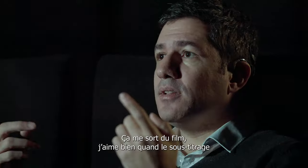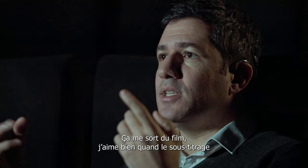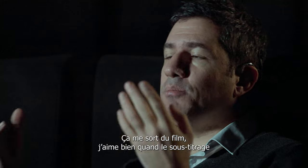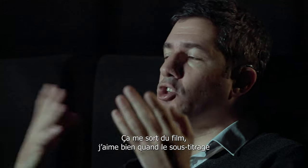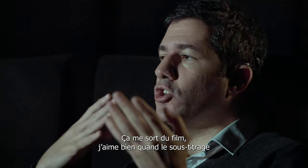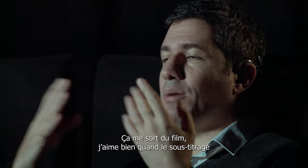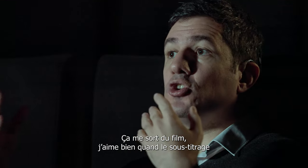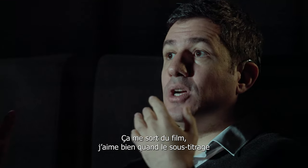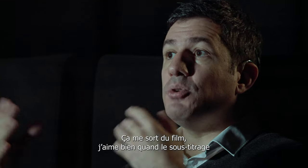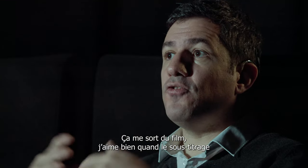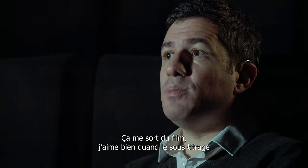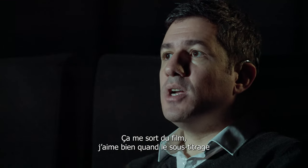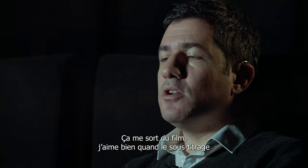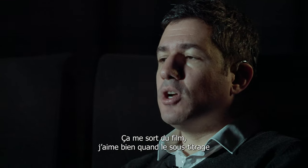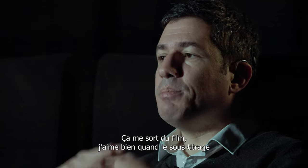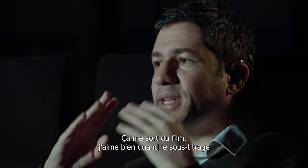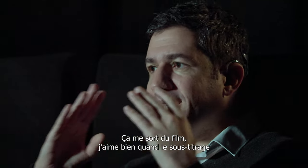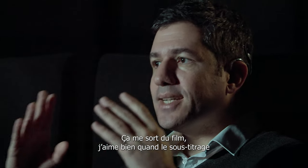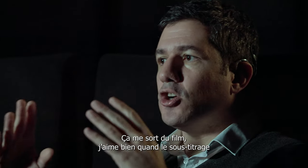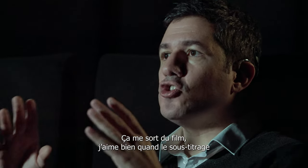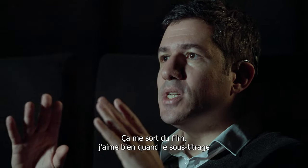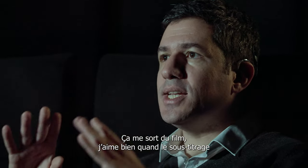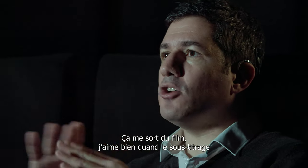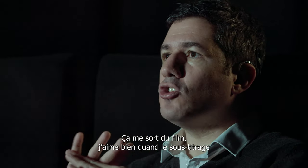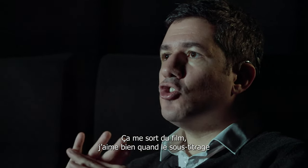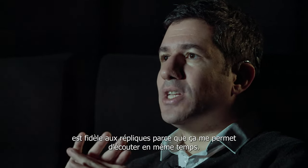It takes me out of the film, I like it when the subtitles